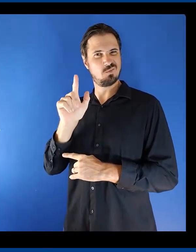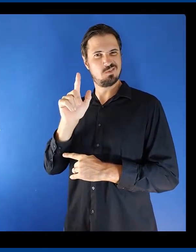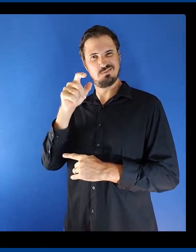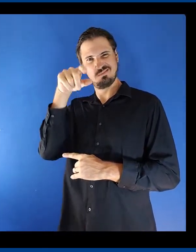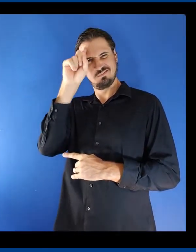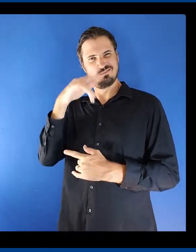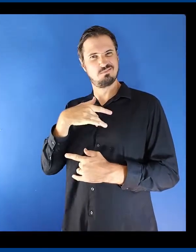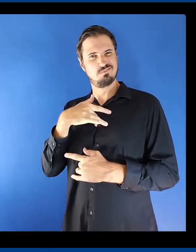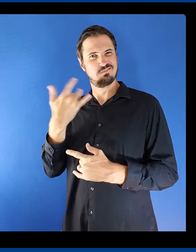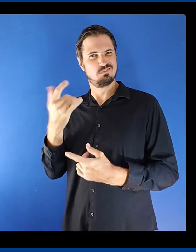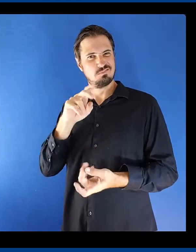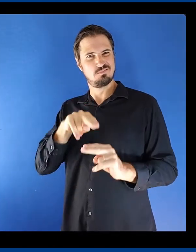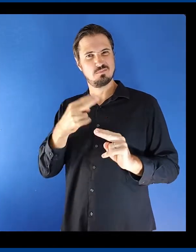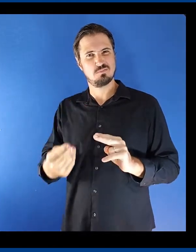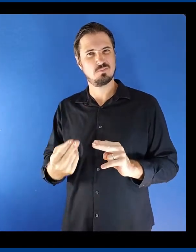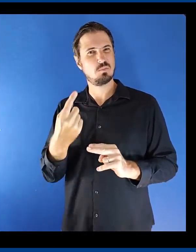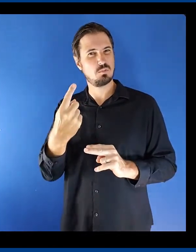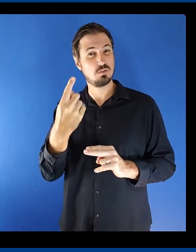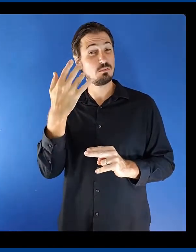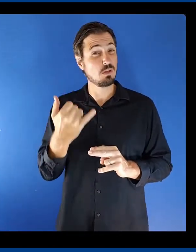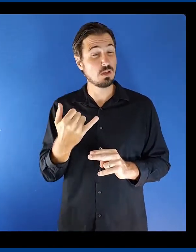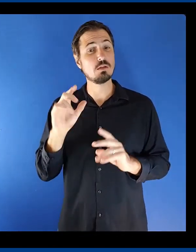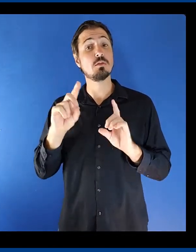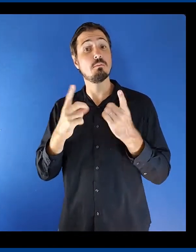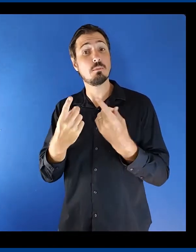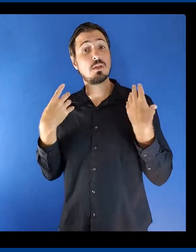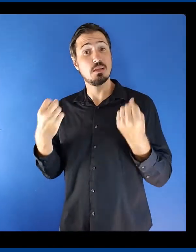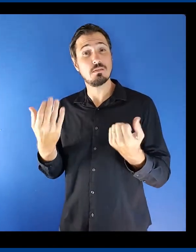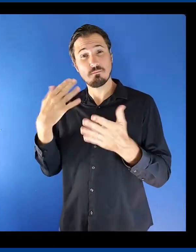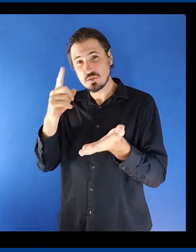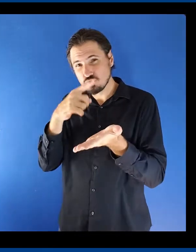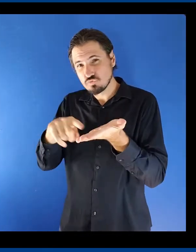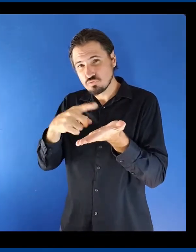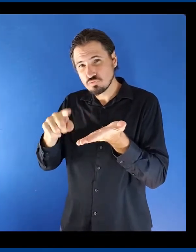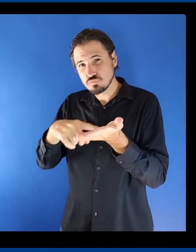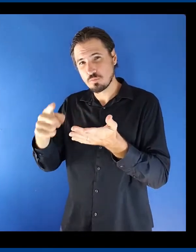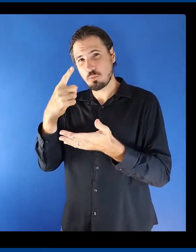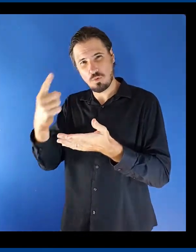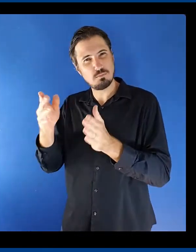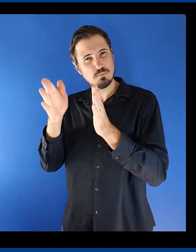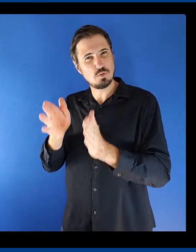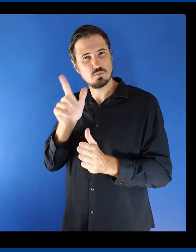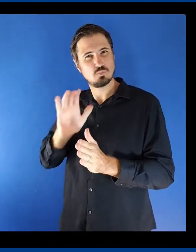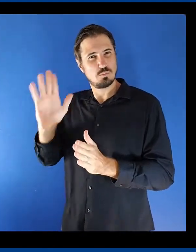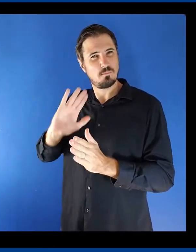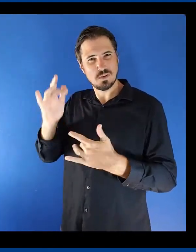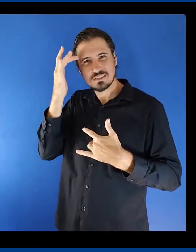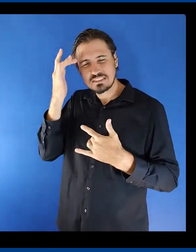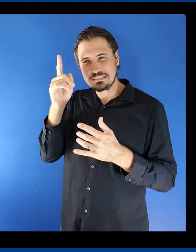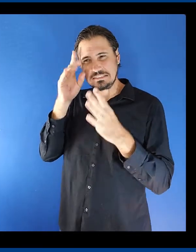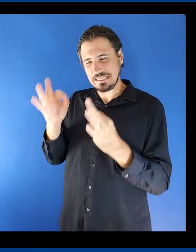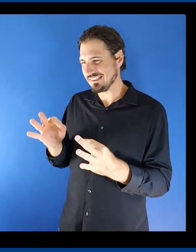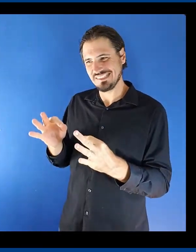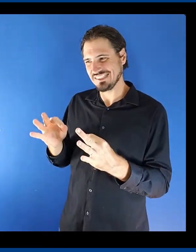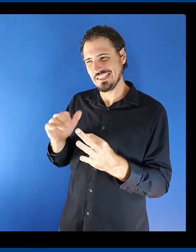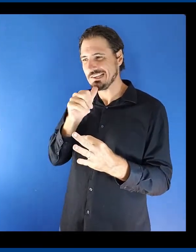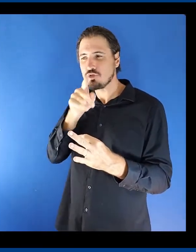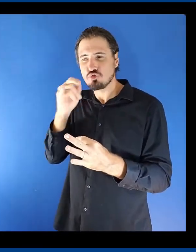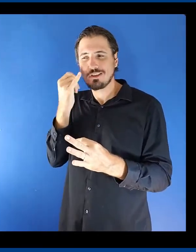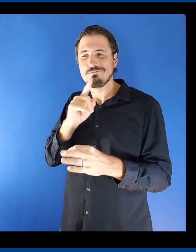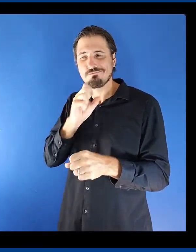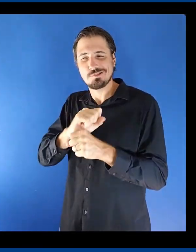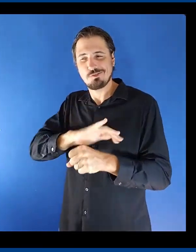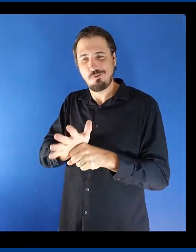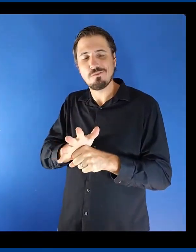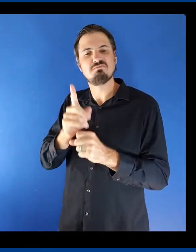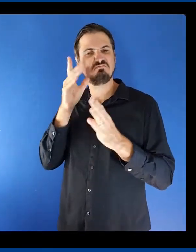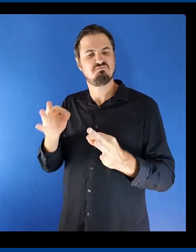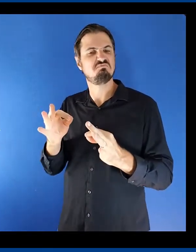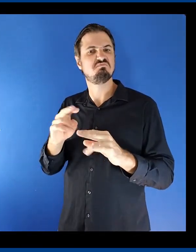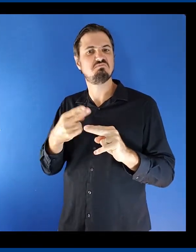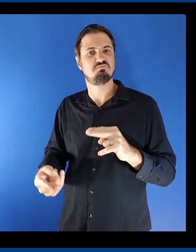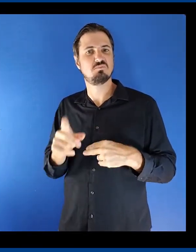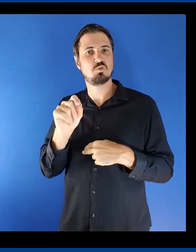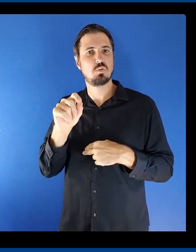because the Department of Health has reviewed all lab reports and determined that one of Kaua‘i’s cases was inconclusive. All 20 cases have either recovered or left the island.